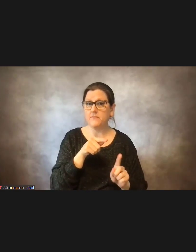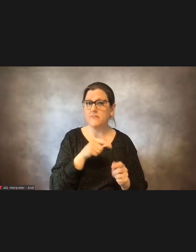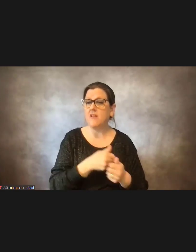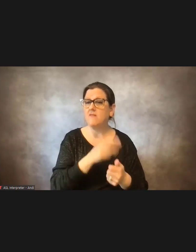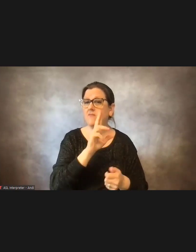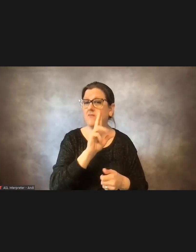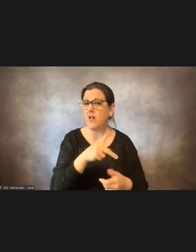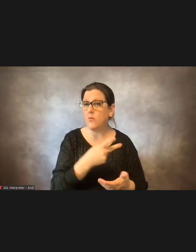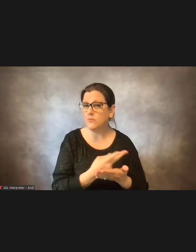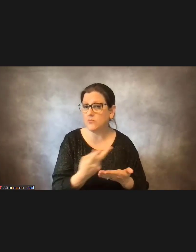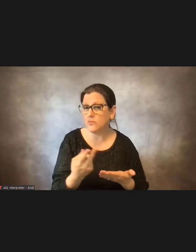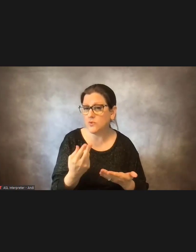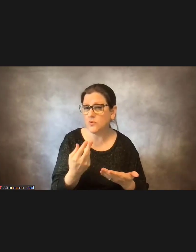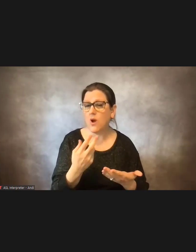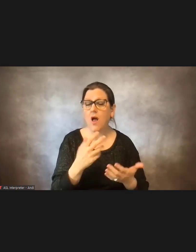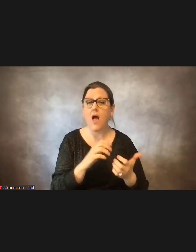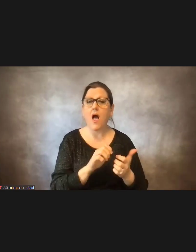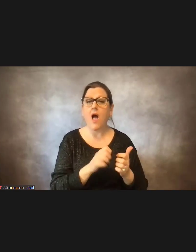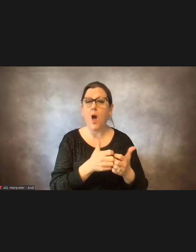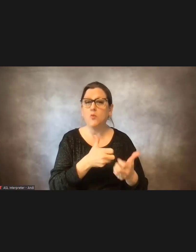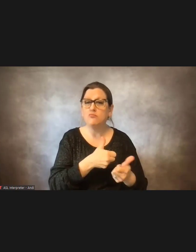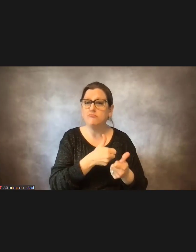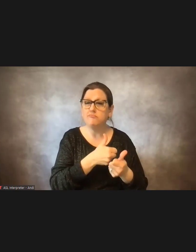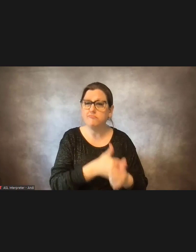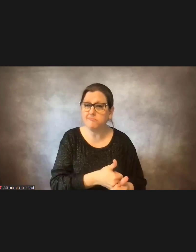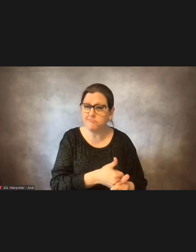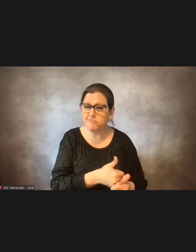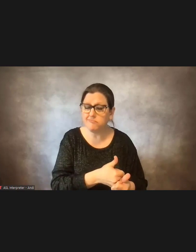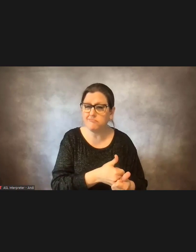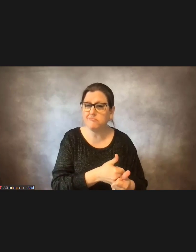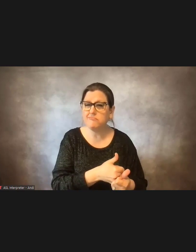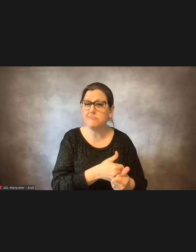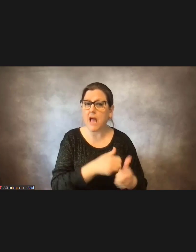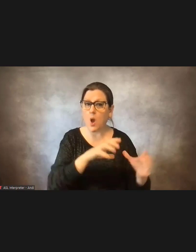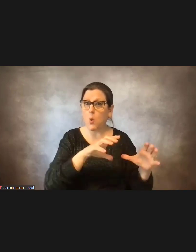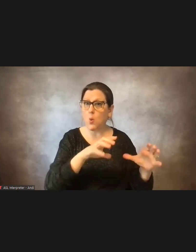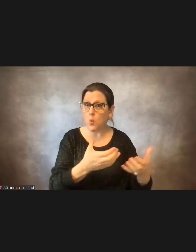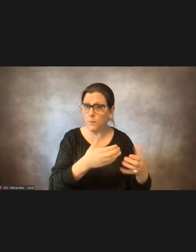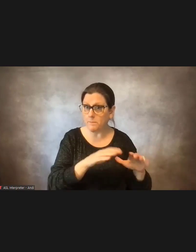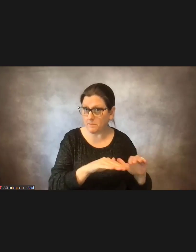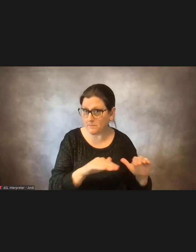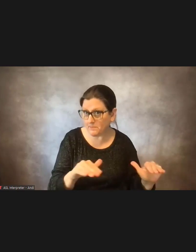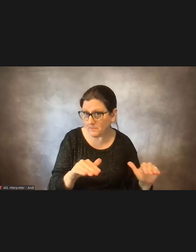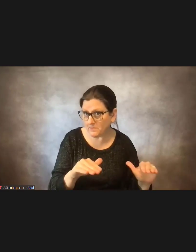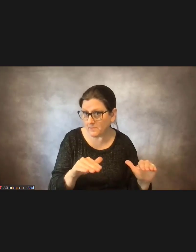resources, how to track a group of children through the complete